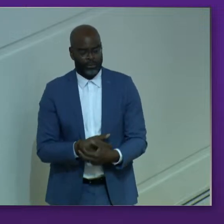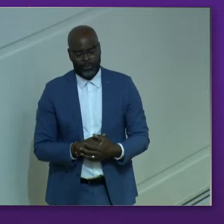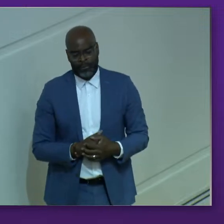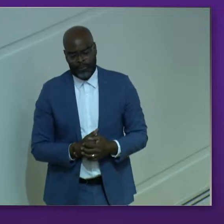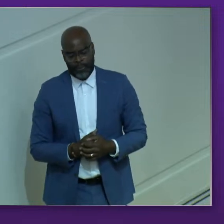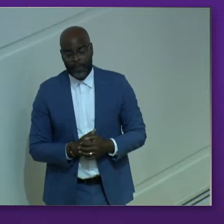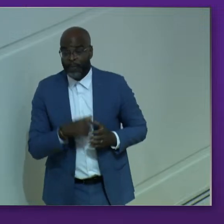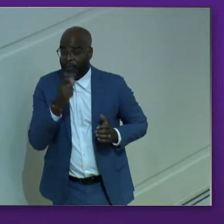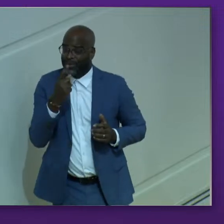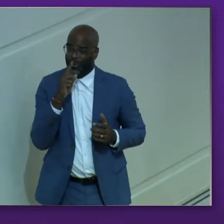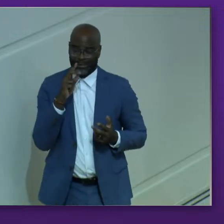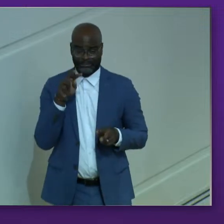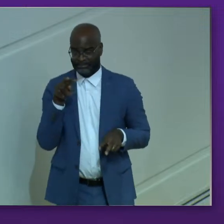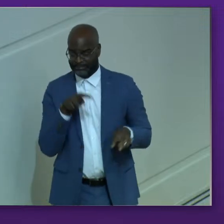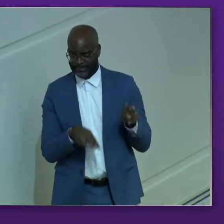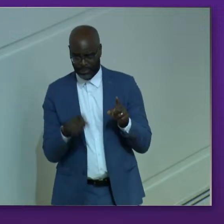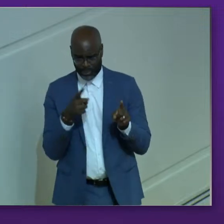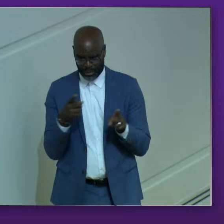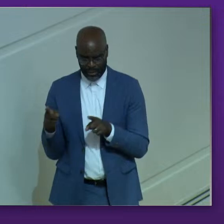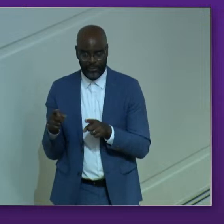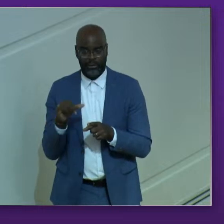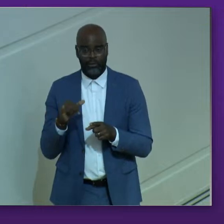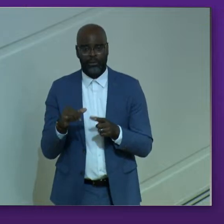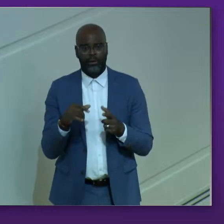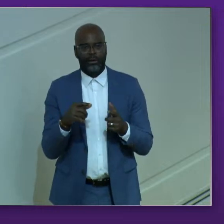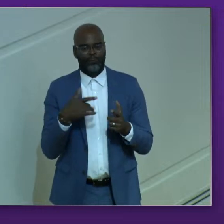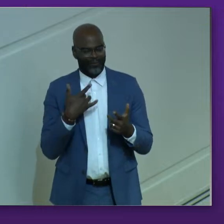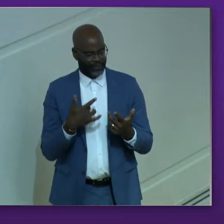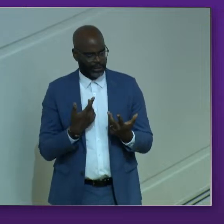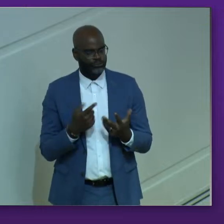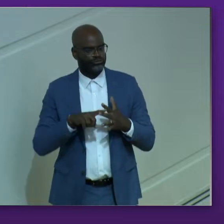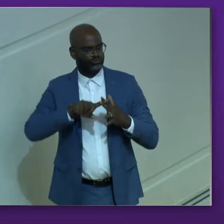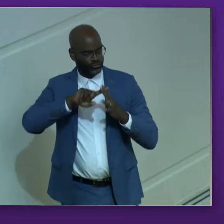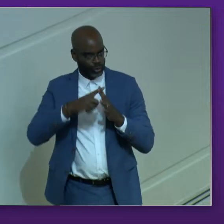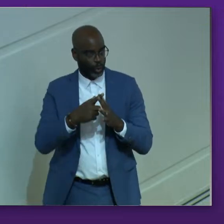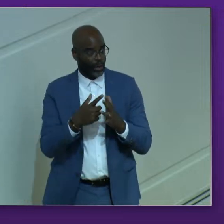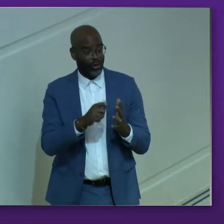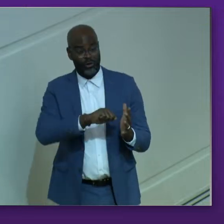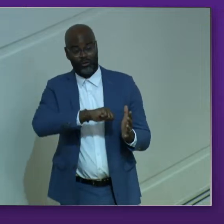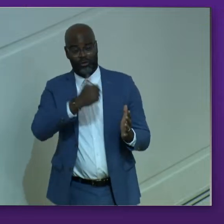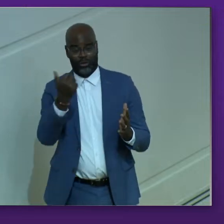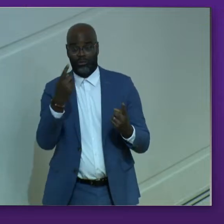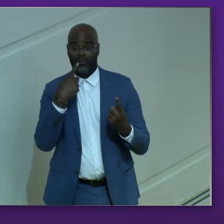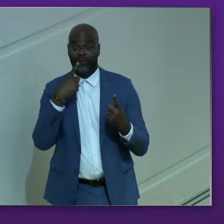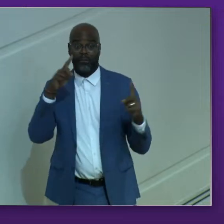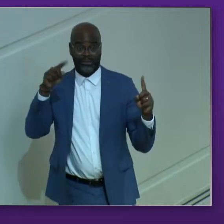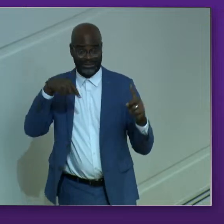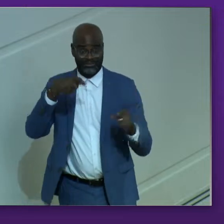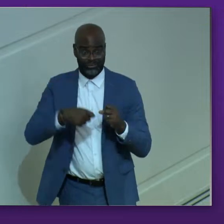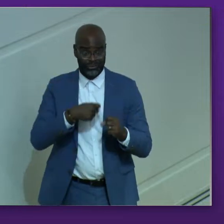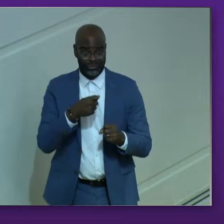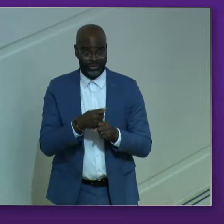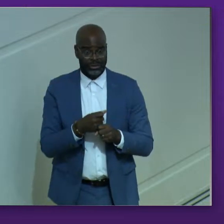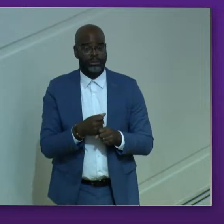THE ECE SEE AS MANY OF YOU KNOW IS ALREADY ACCESSING IMPACTING AND POWERFUL WAYS POWERFUL WAYS